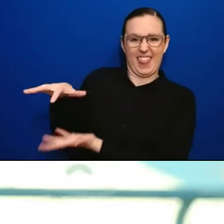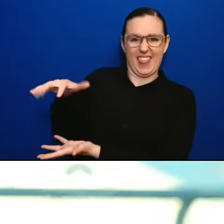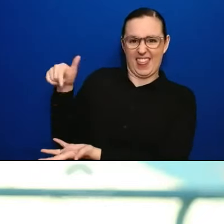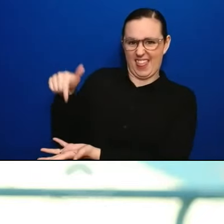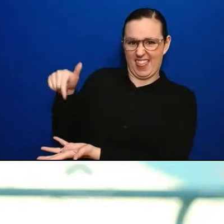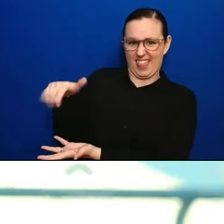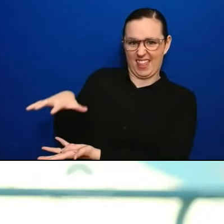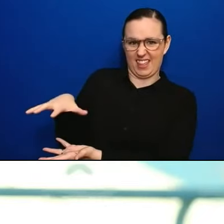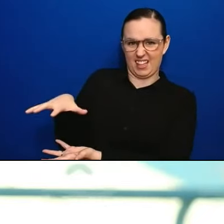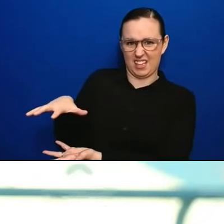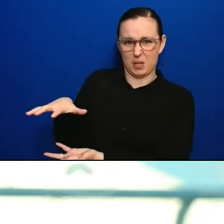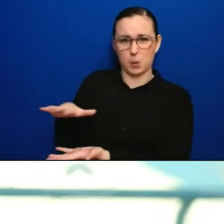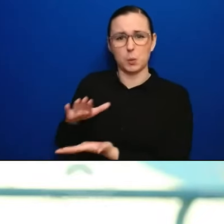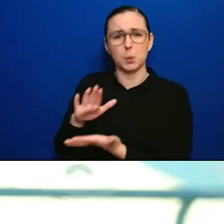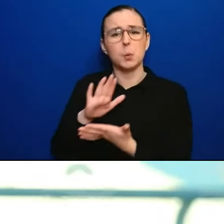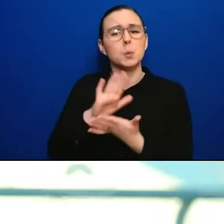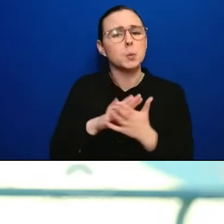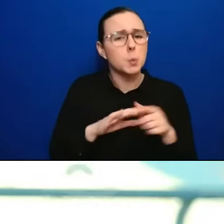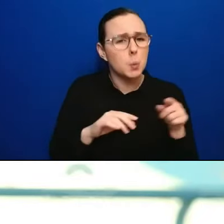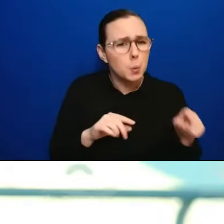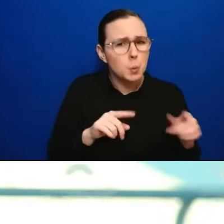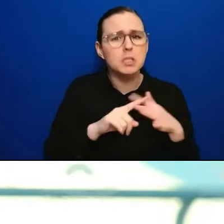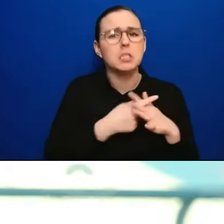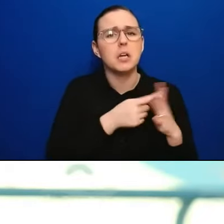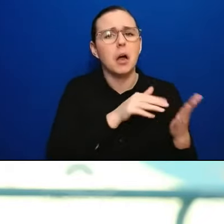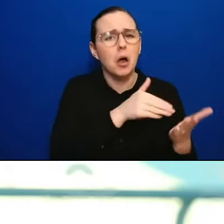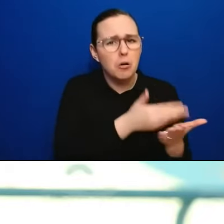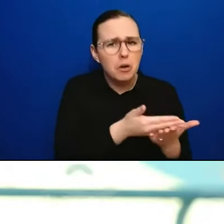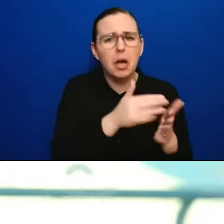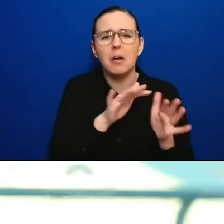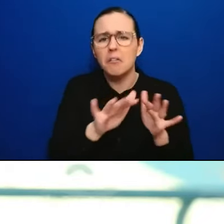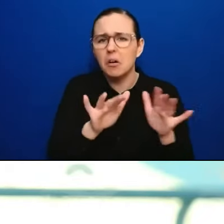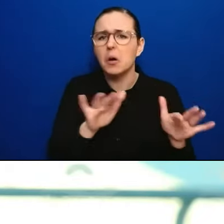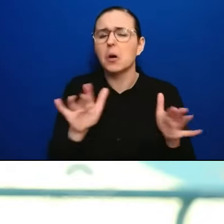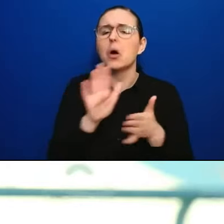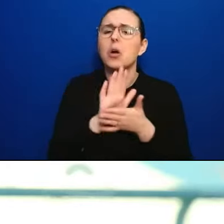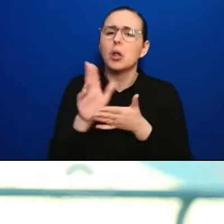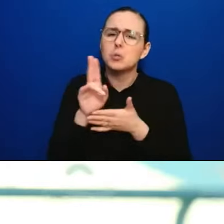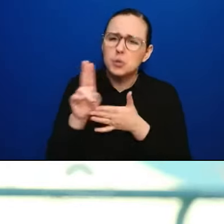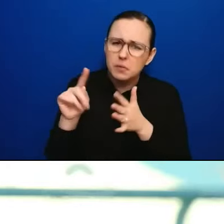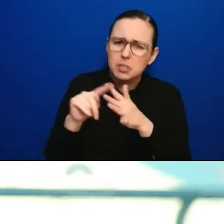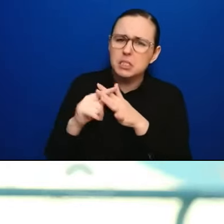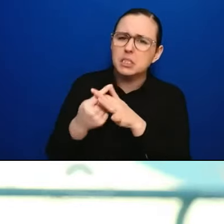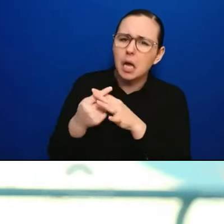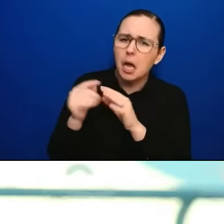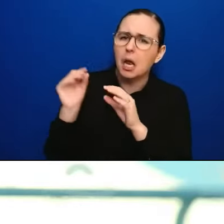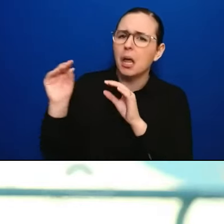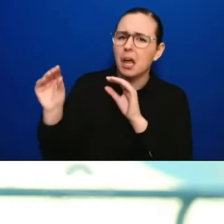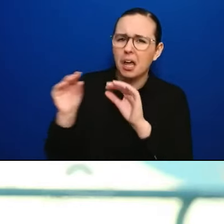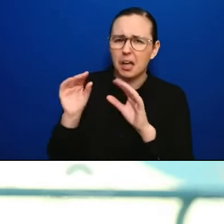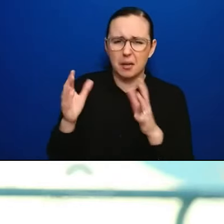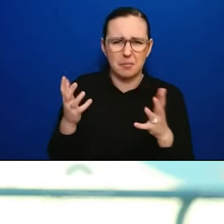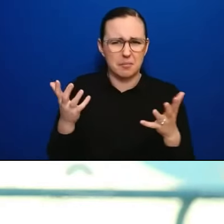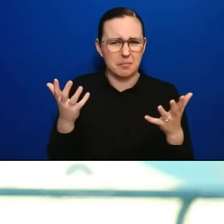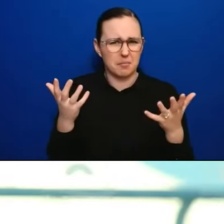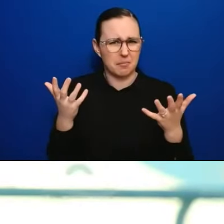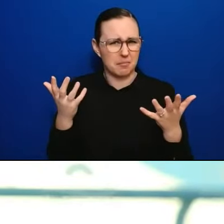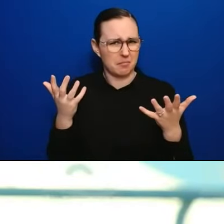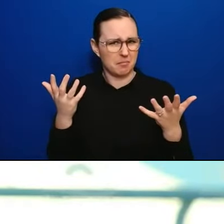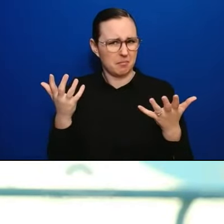them when there's that many that seem to be sitting there, when they are -- people really haven't seen them much at school.